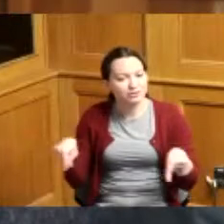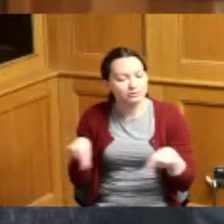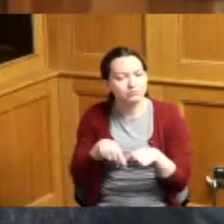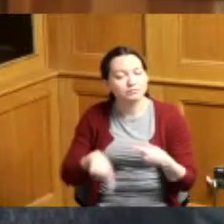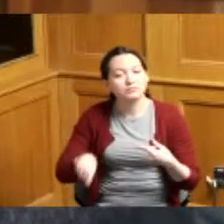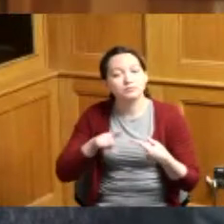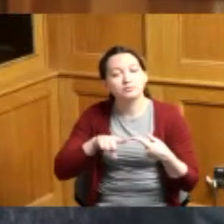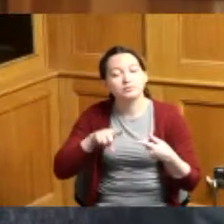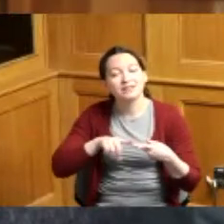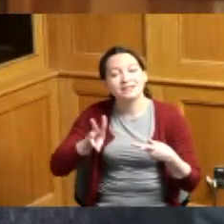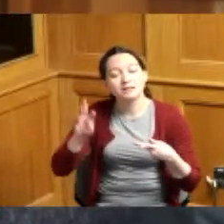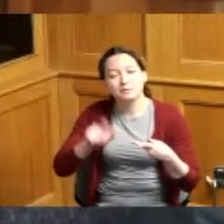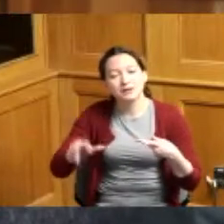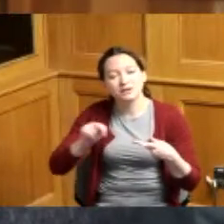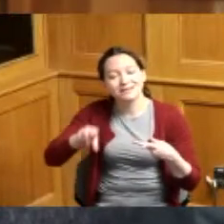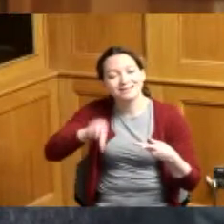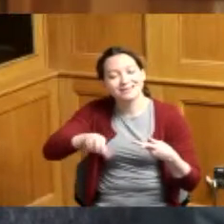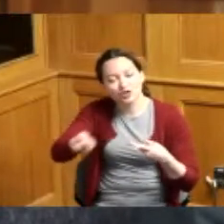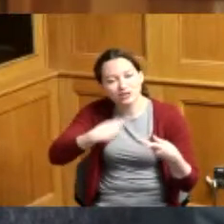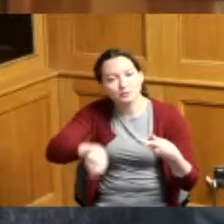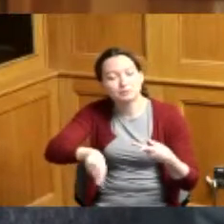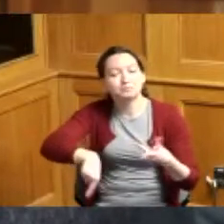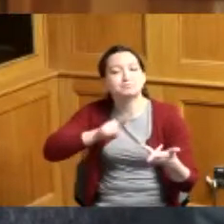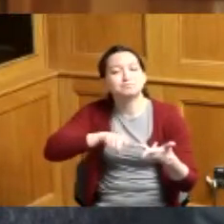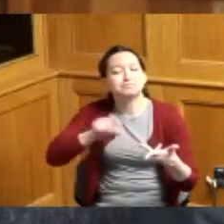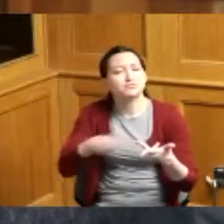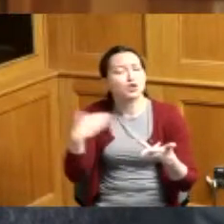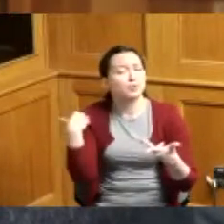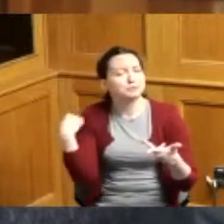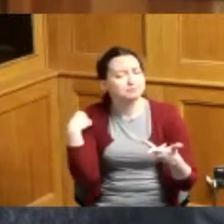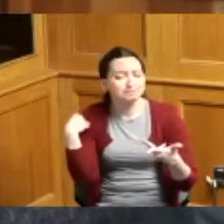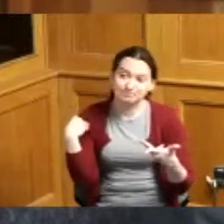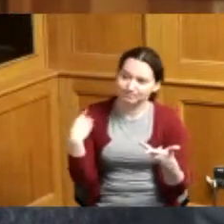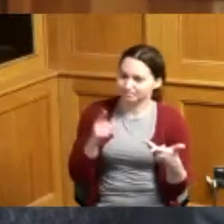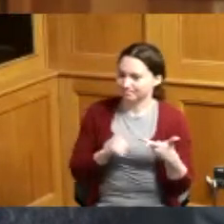changing the seats and then other obligations and I you know I don't know if y'all have had